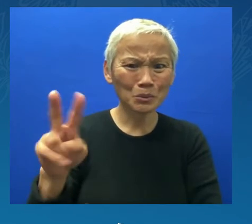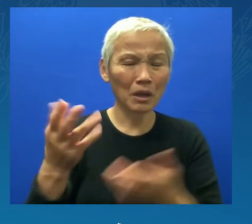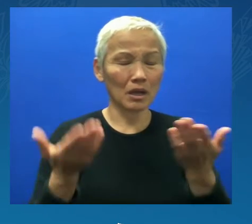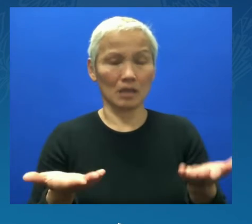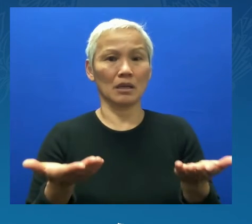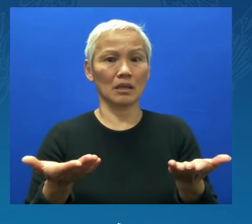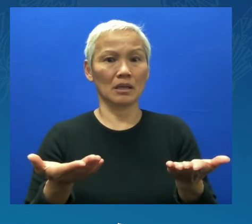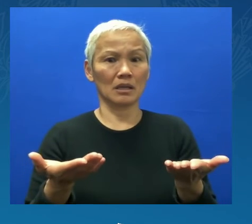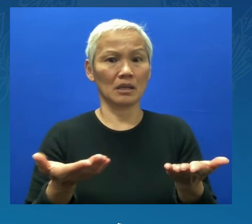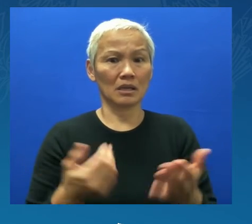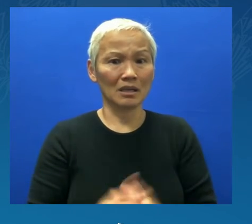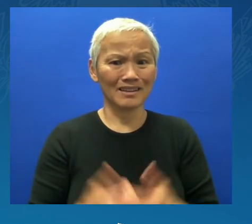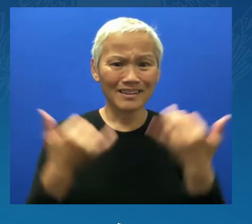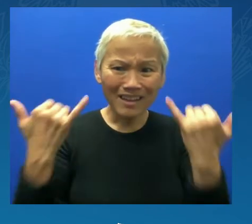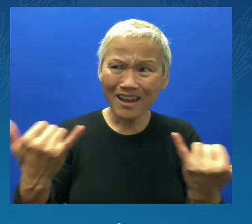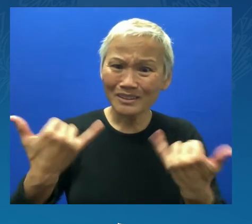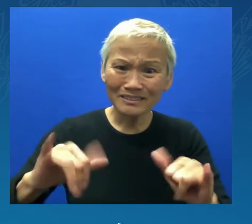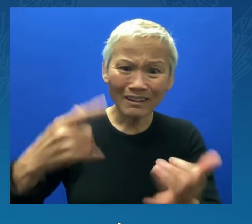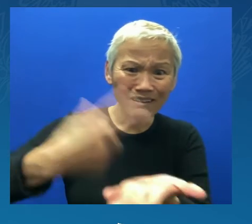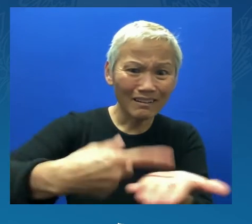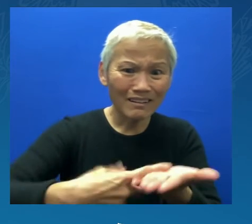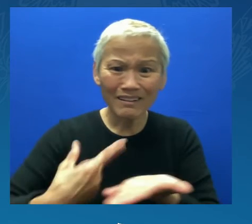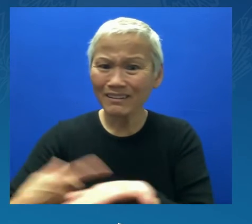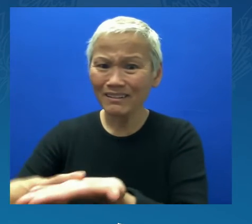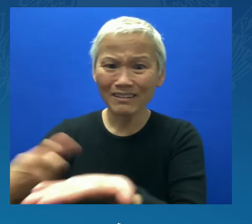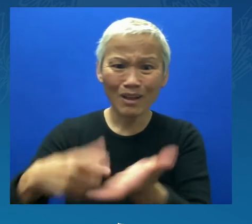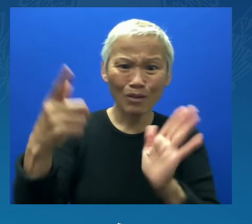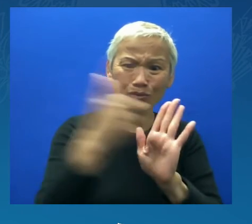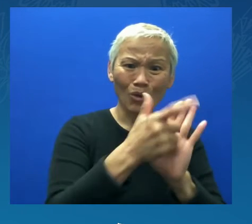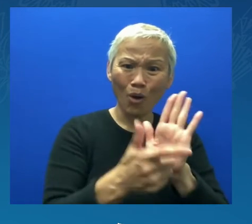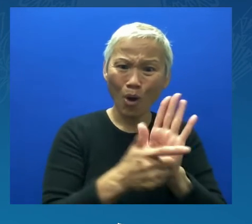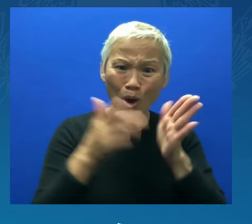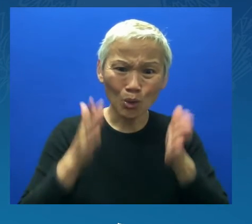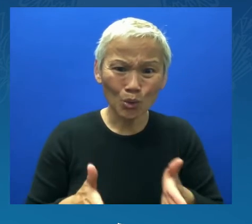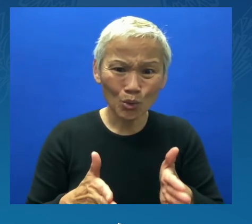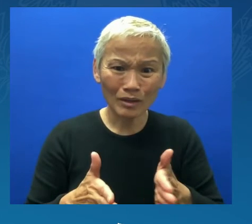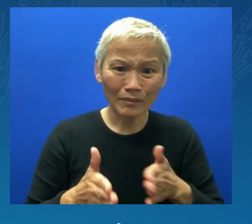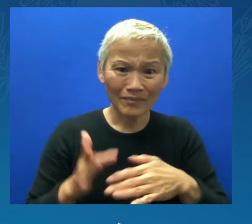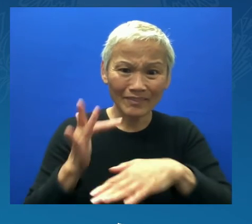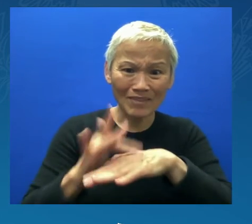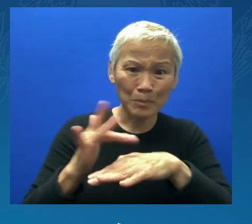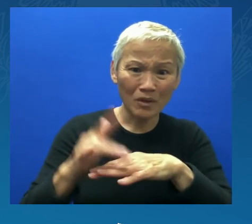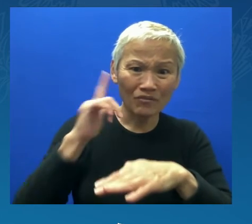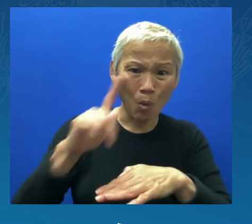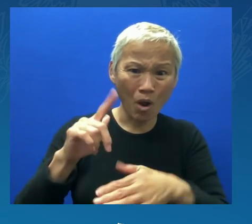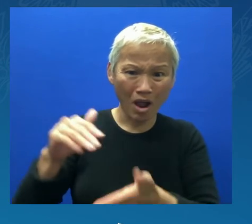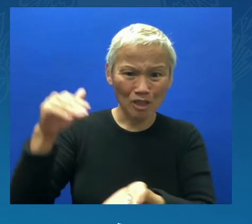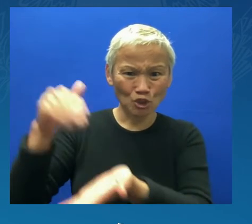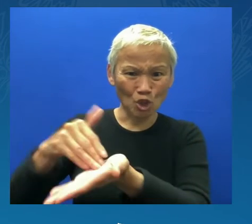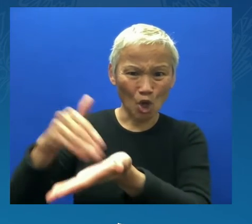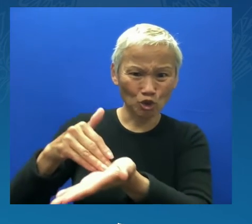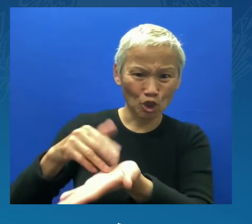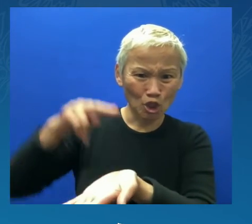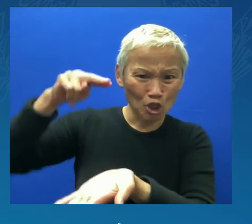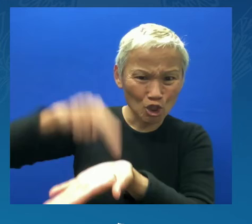"Let's have a bunch of lawyers available for doctors and nurses and healthcare providers who leave one state